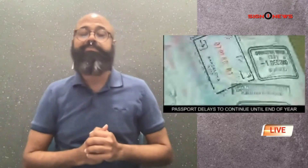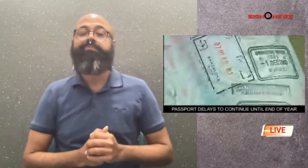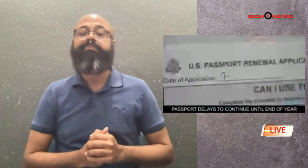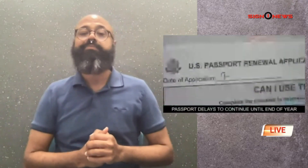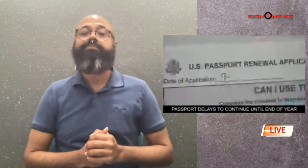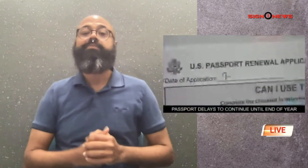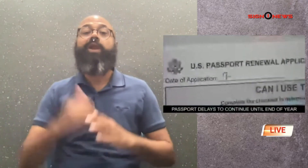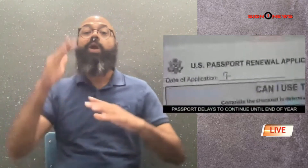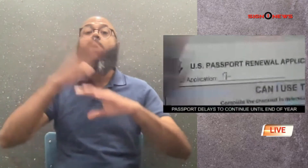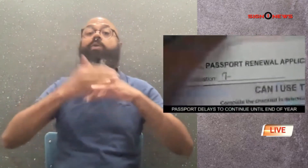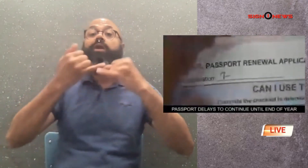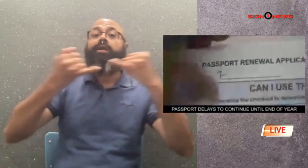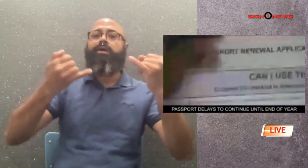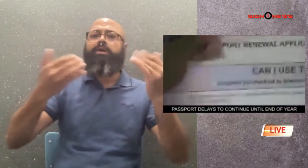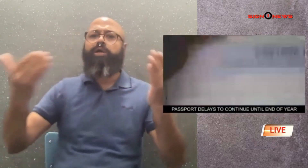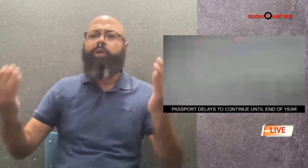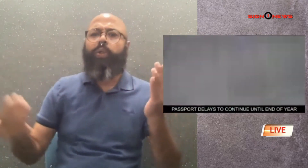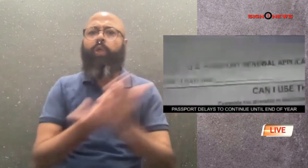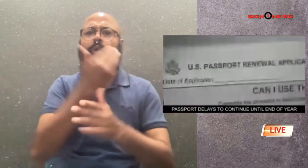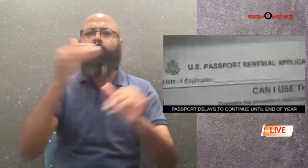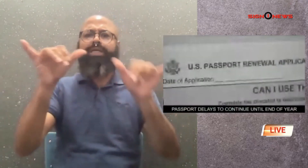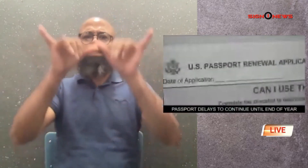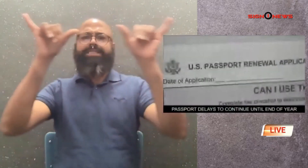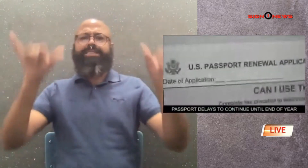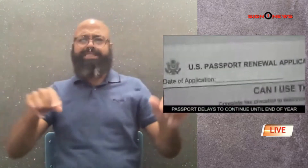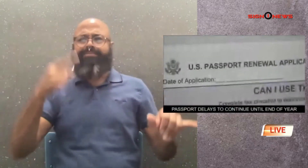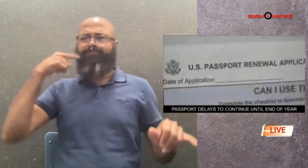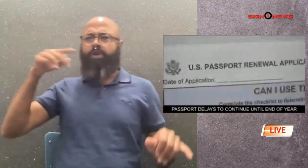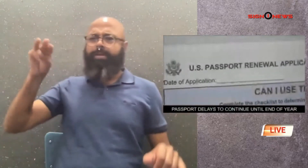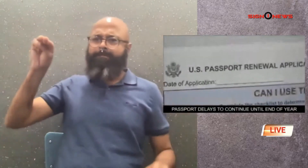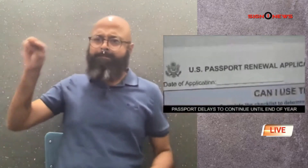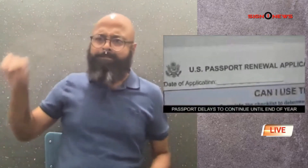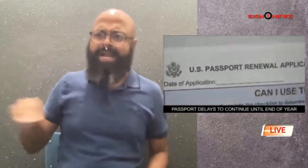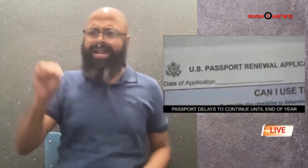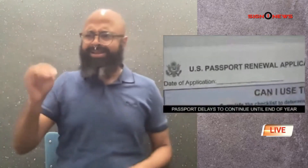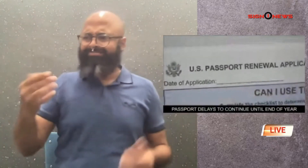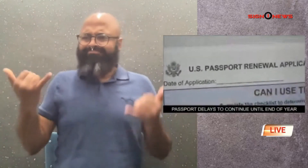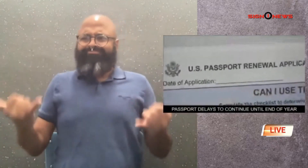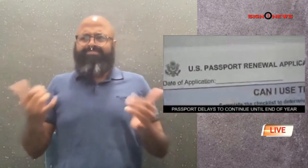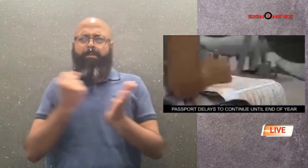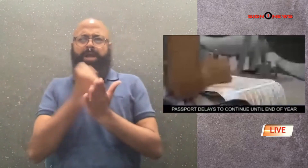The State Department receives 500,000 applications a week for passports.